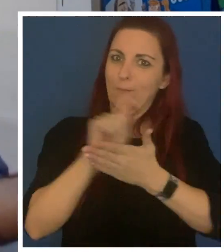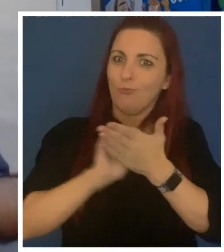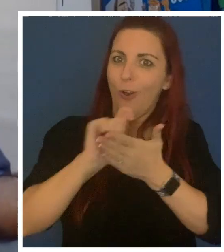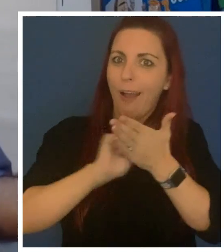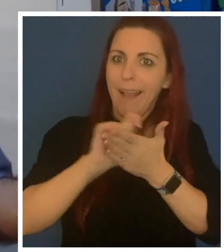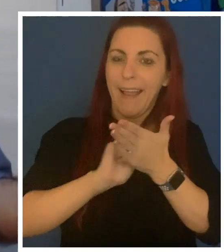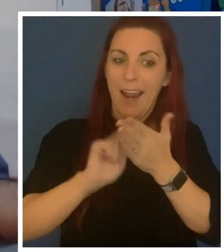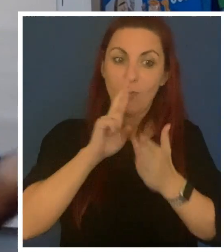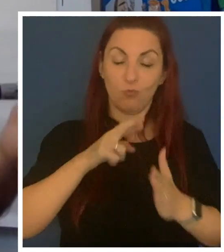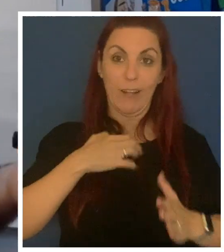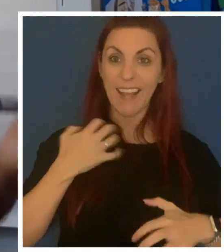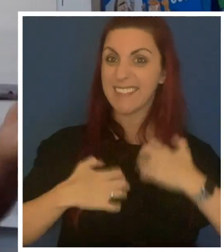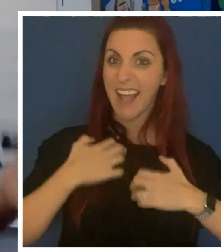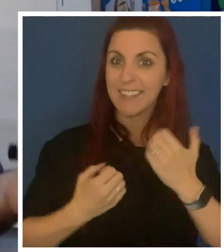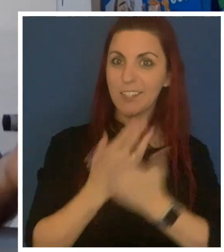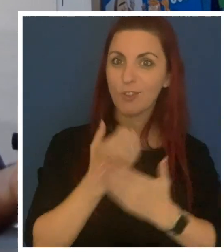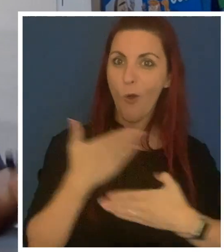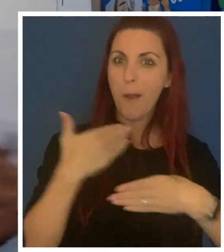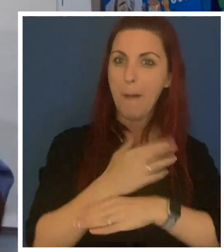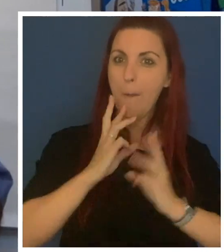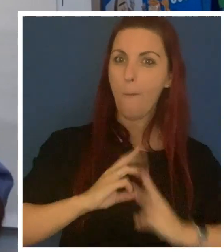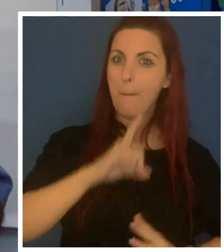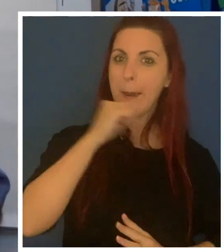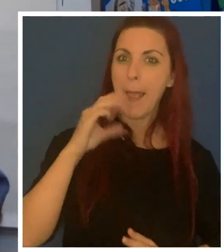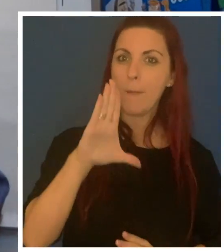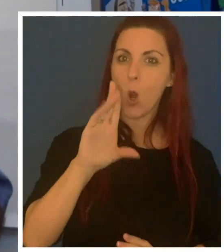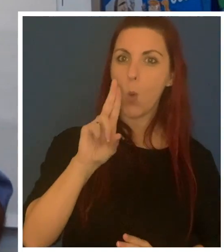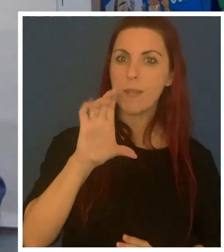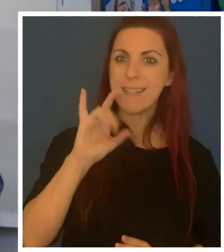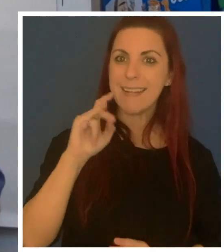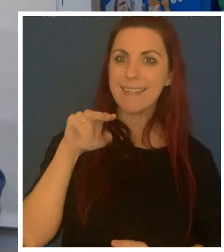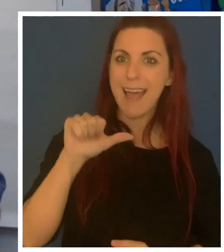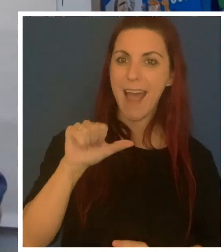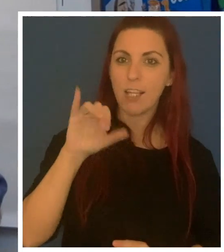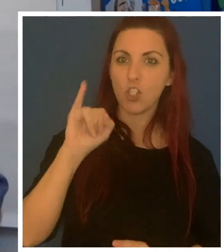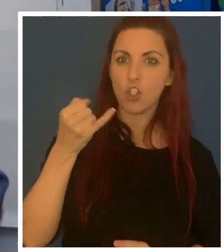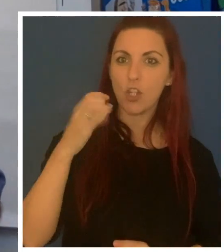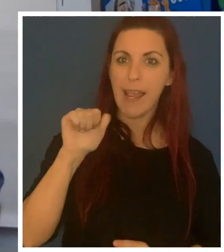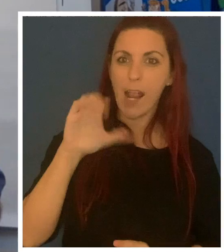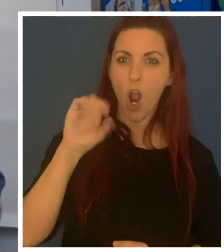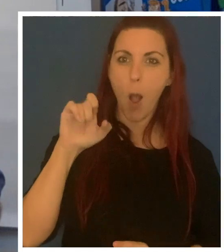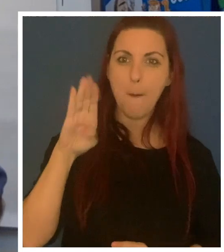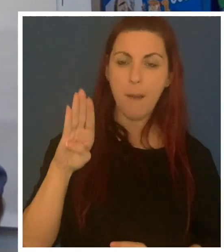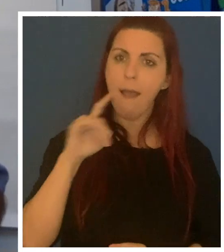a really exciting story by author Lucinda Jacob. It's available to read in schools and in libraries.